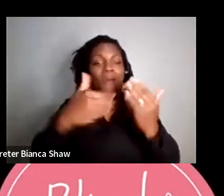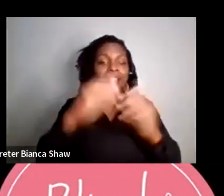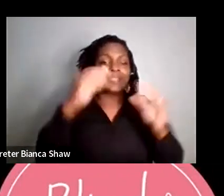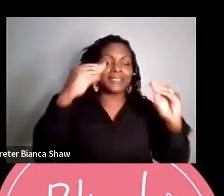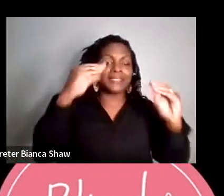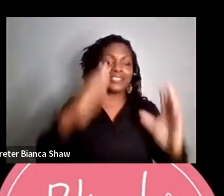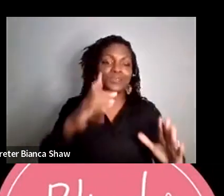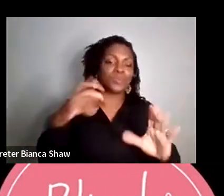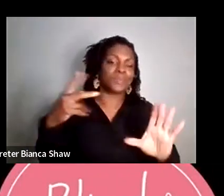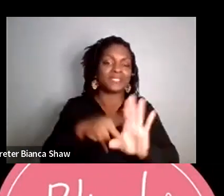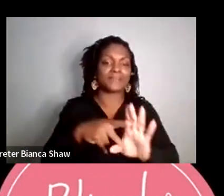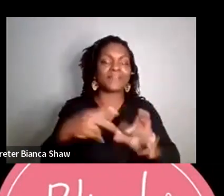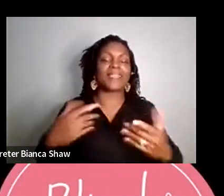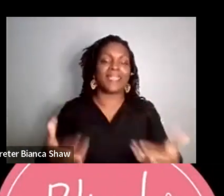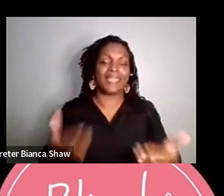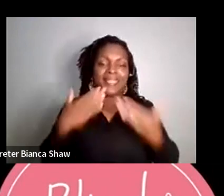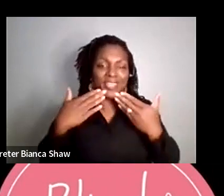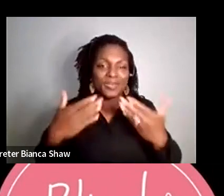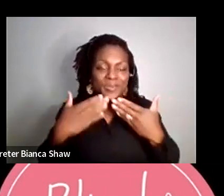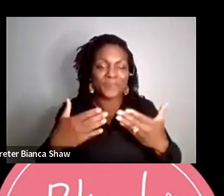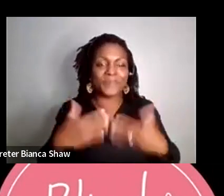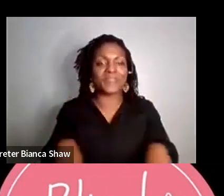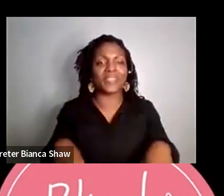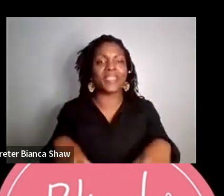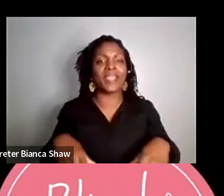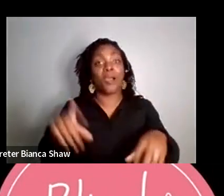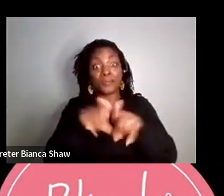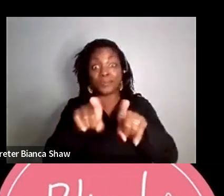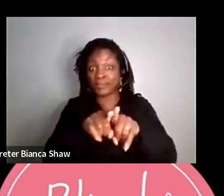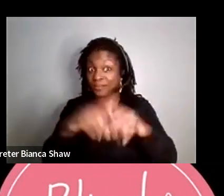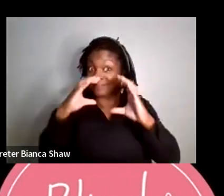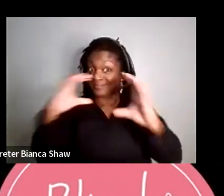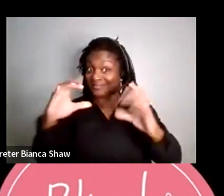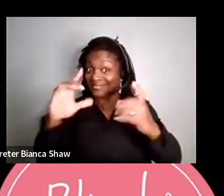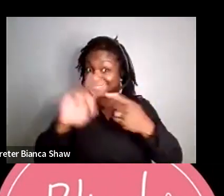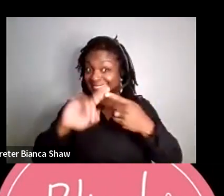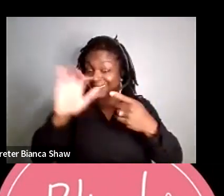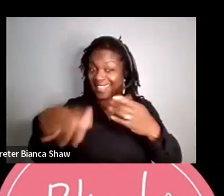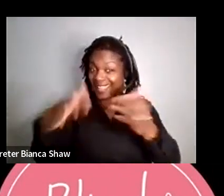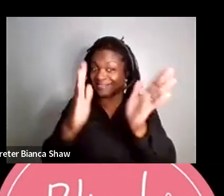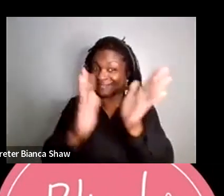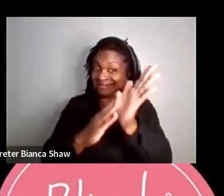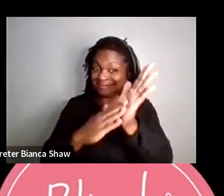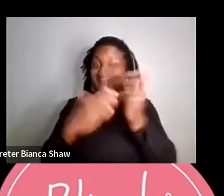Again. I want to give a great big shout out to our affiliated blind of Louisiana family.